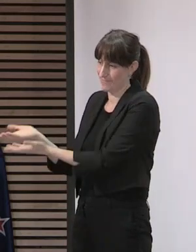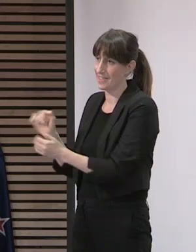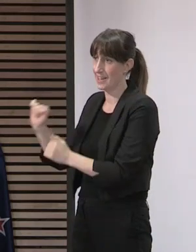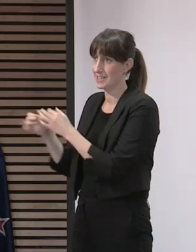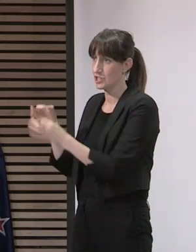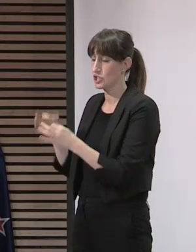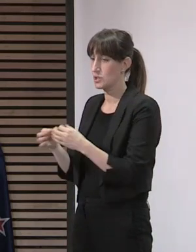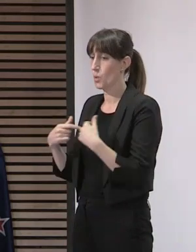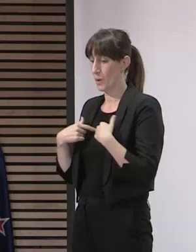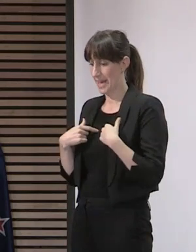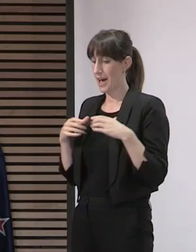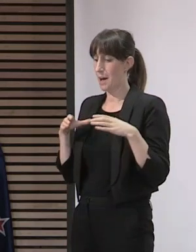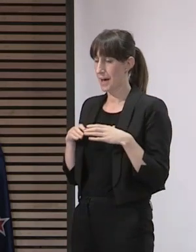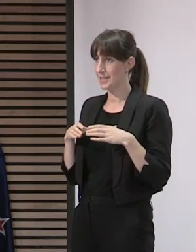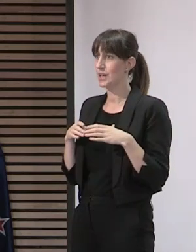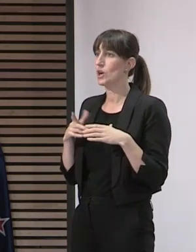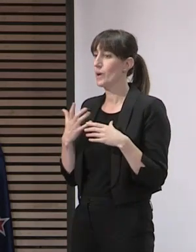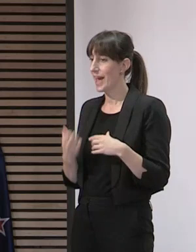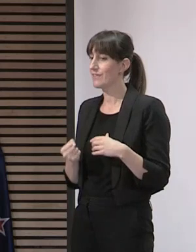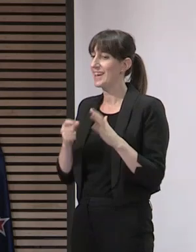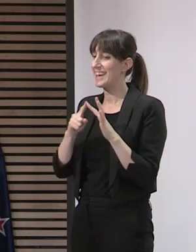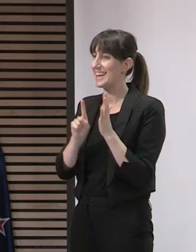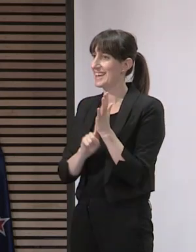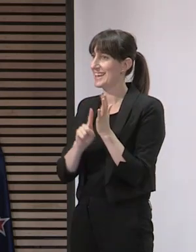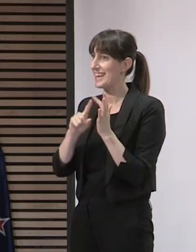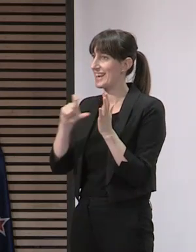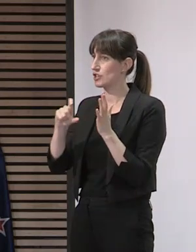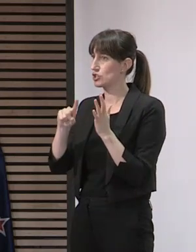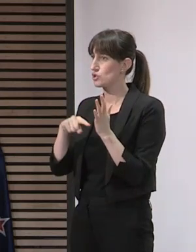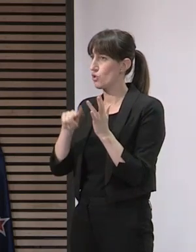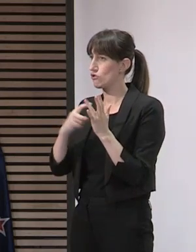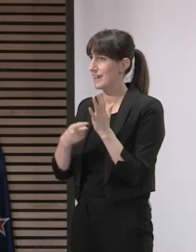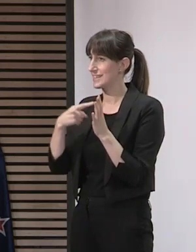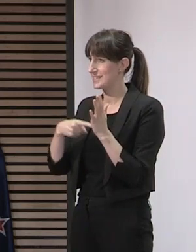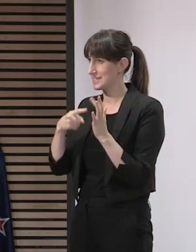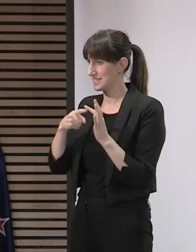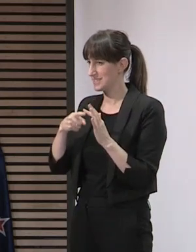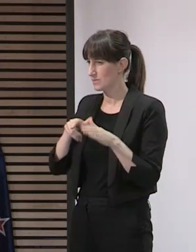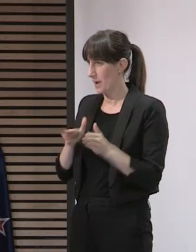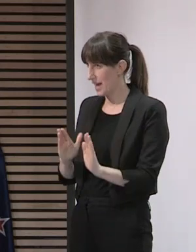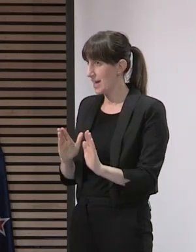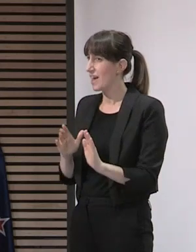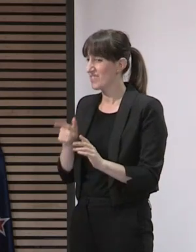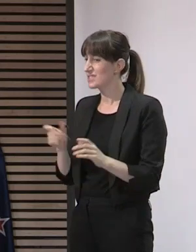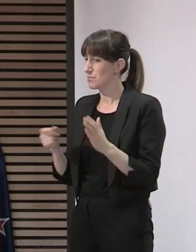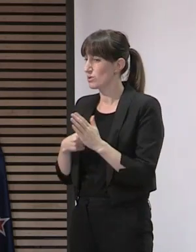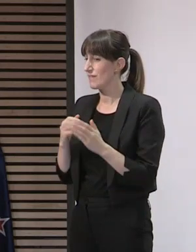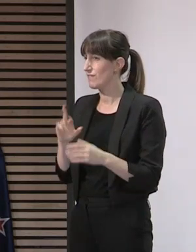other parties will make. But we've always been a party that has run in electorates,